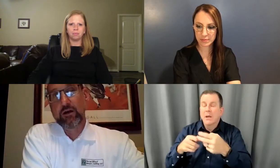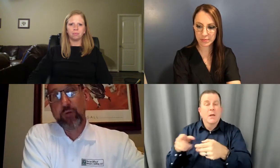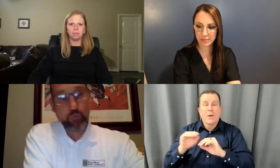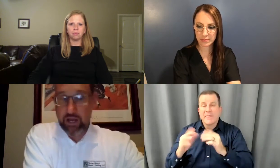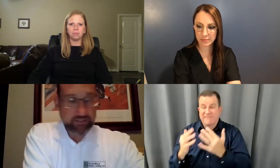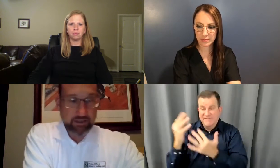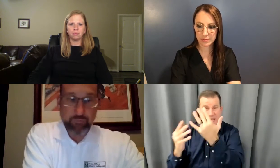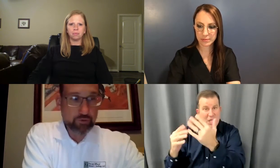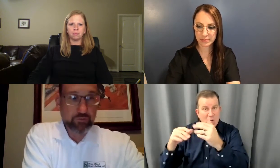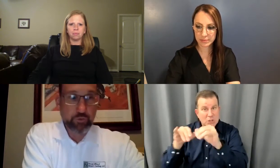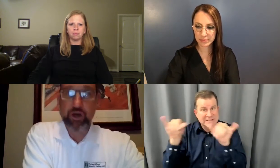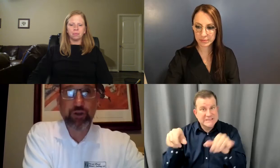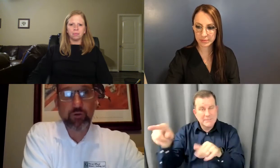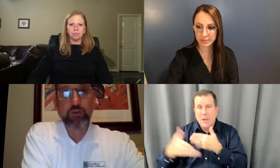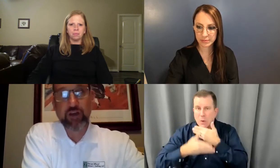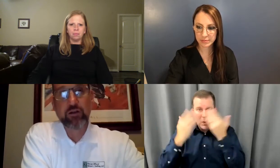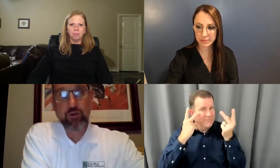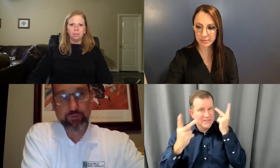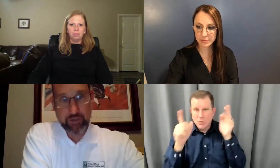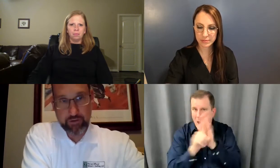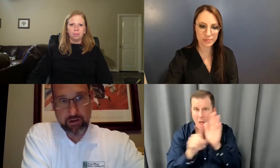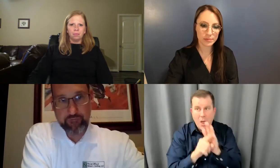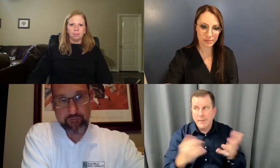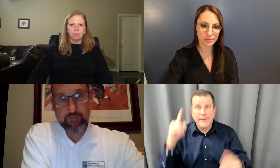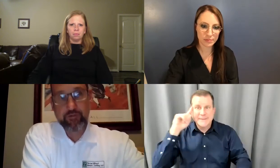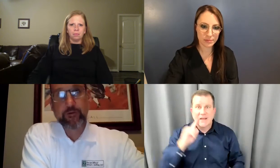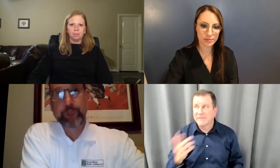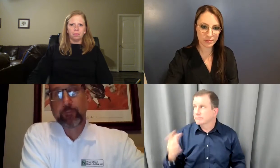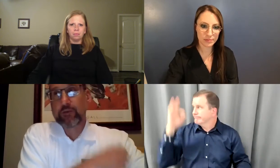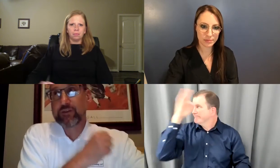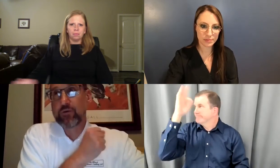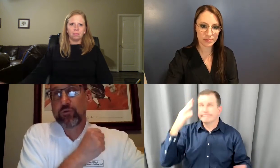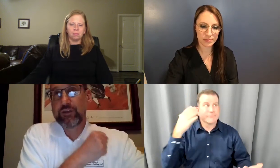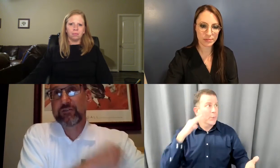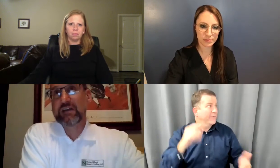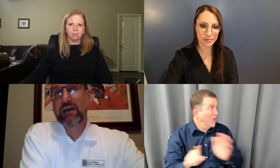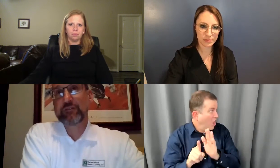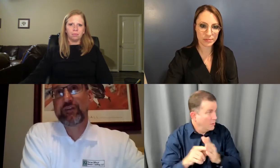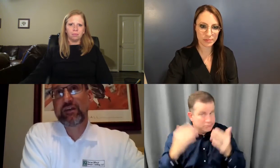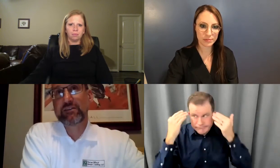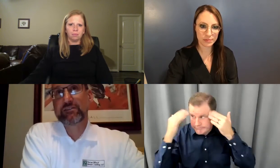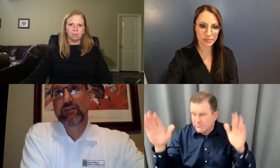Otherwise a deaf person would not know the fire alarm is going. So these are the types of things